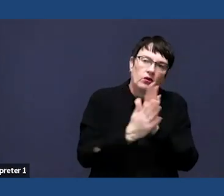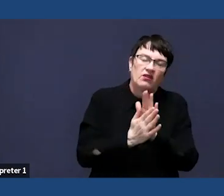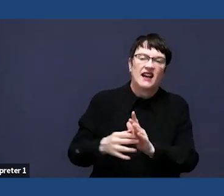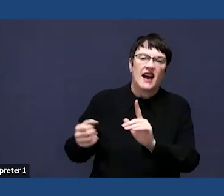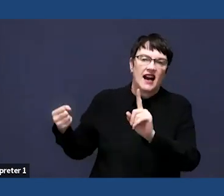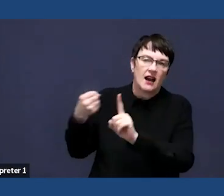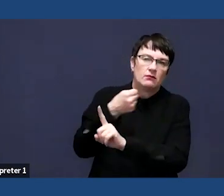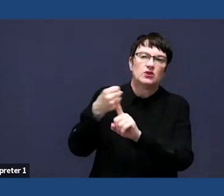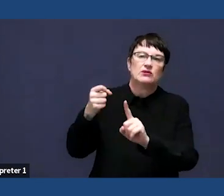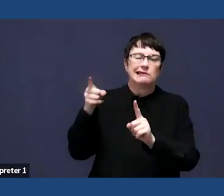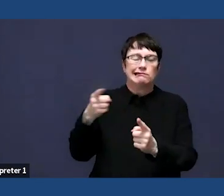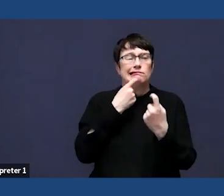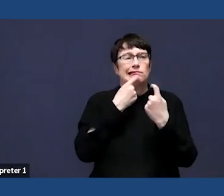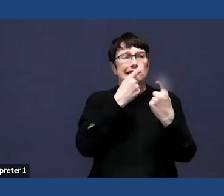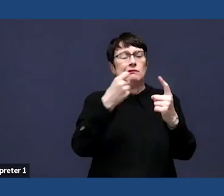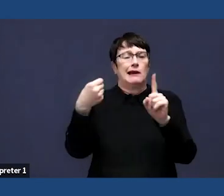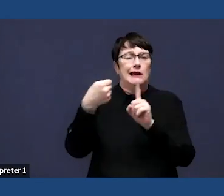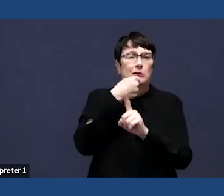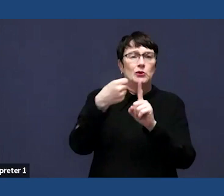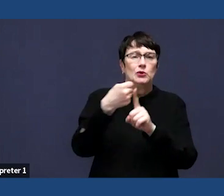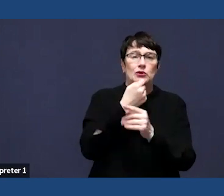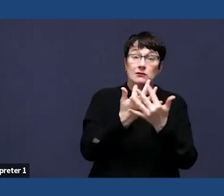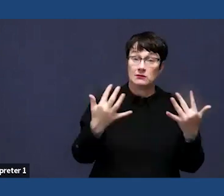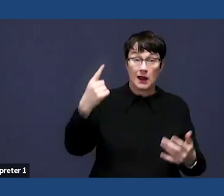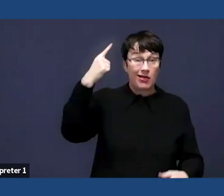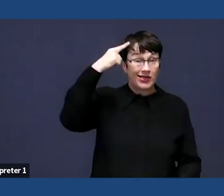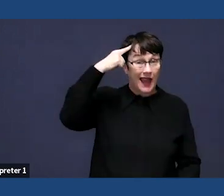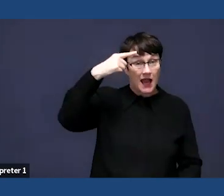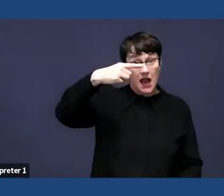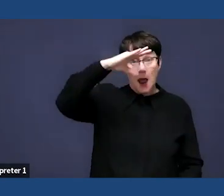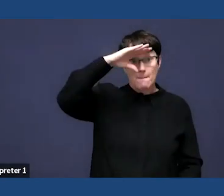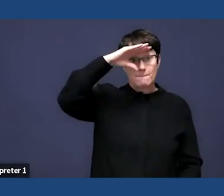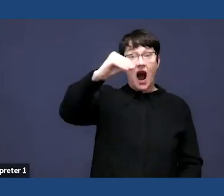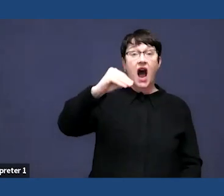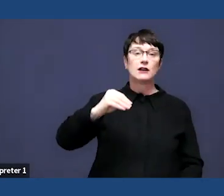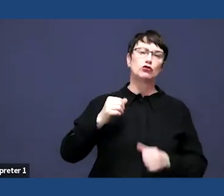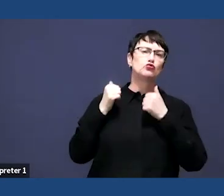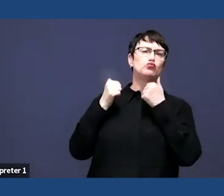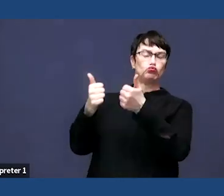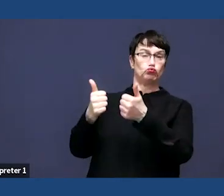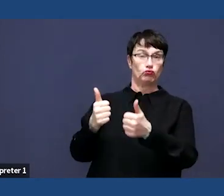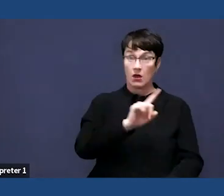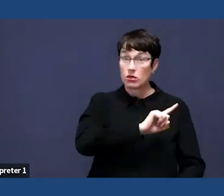older women and older women are not protected by laws designed to protect younger women.